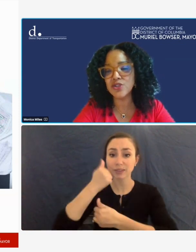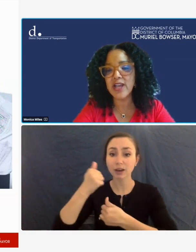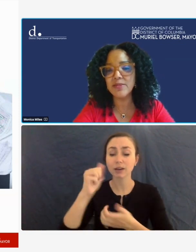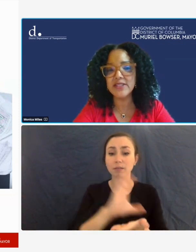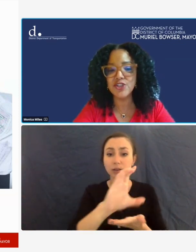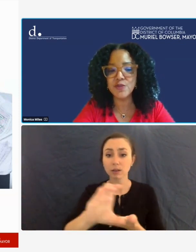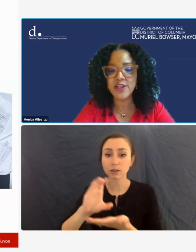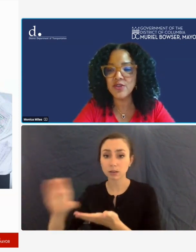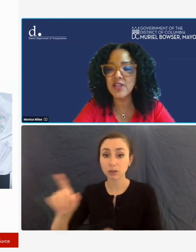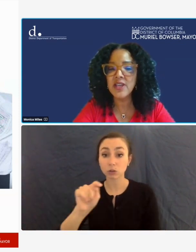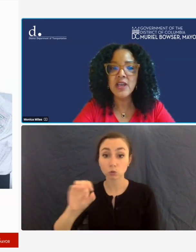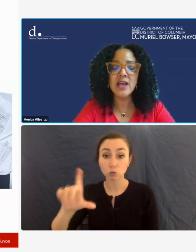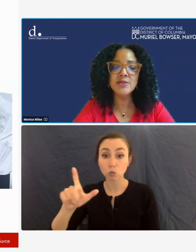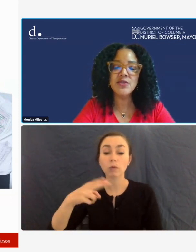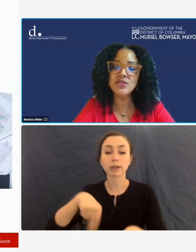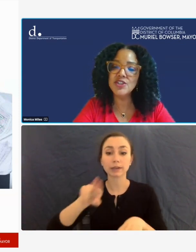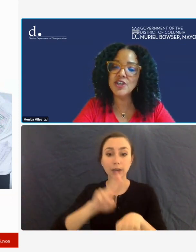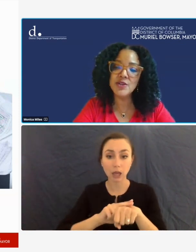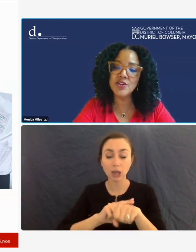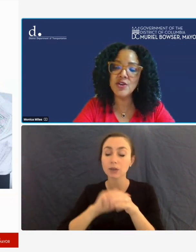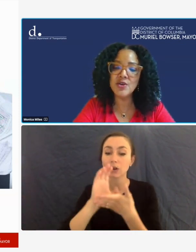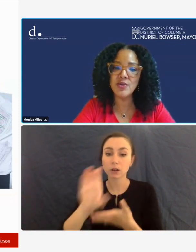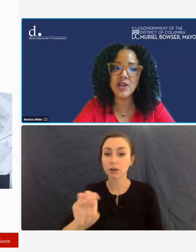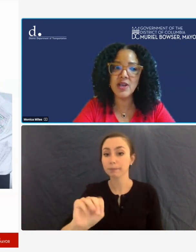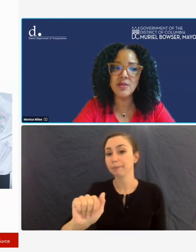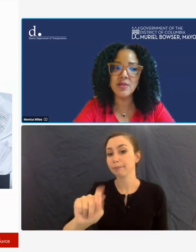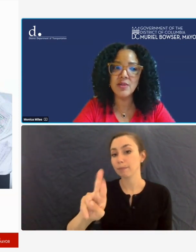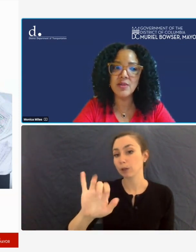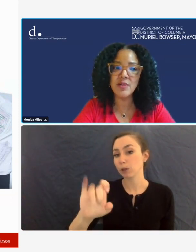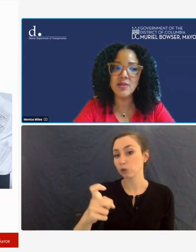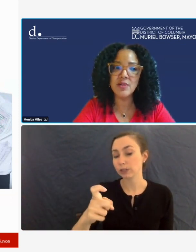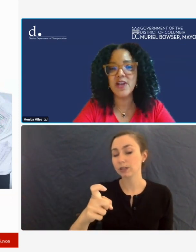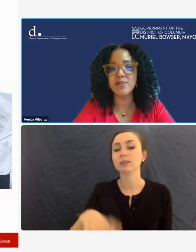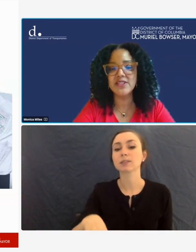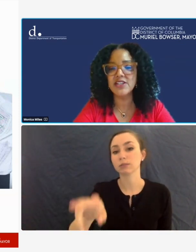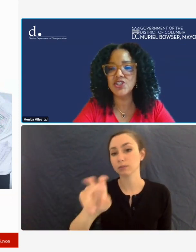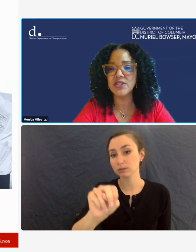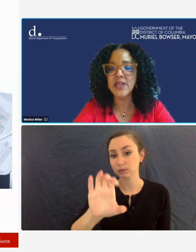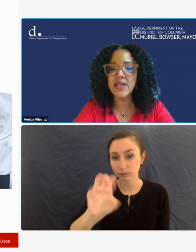compensation matrix um to determine on your own um you know the reasonableness of compensation